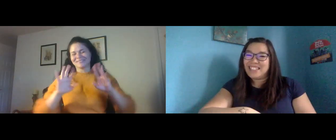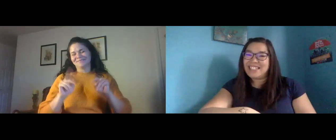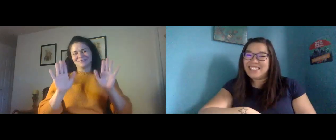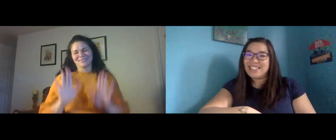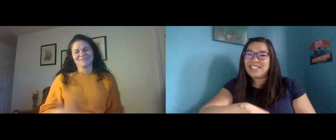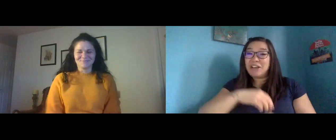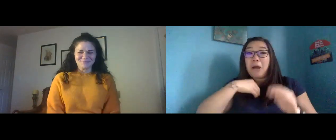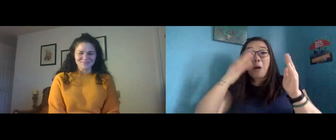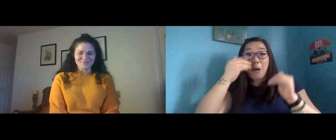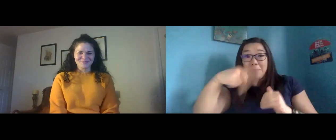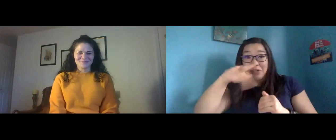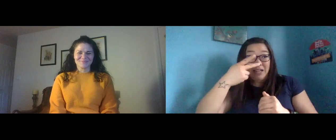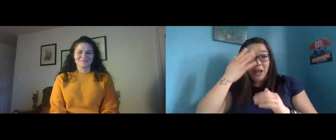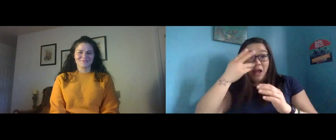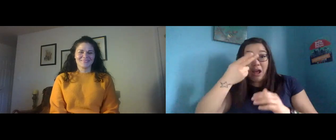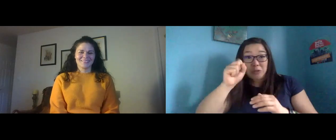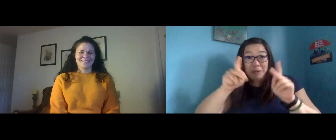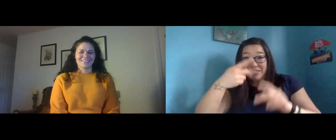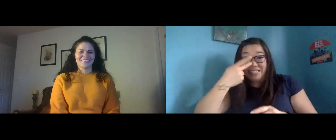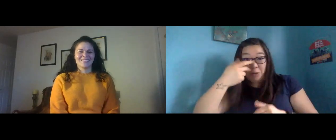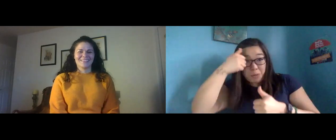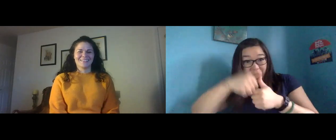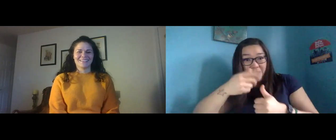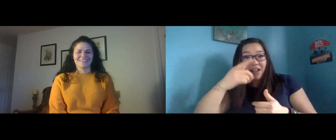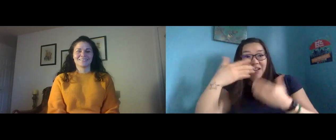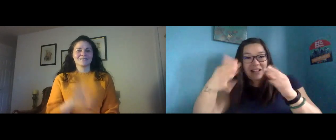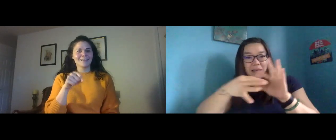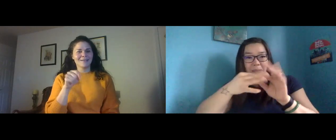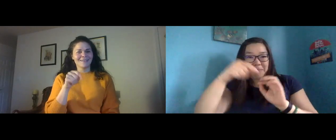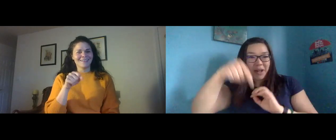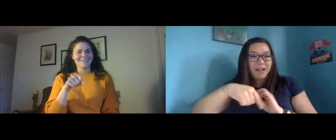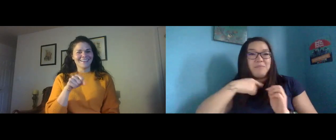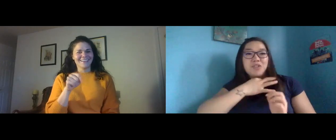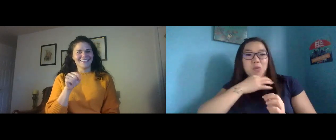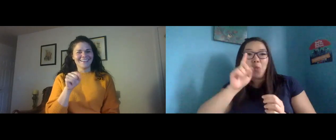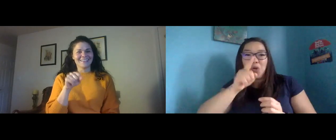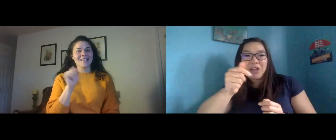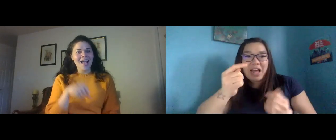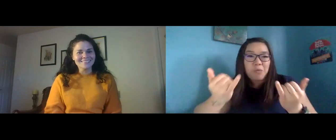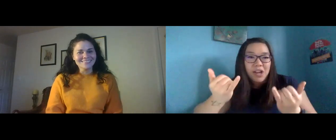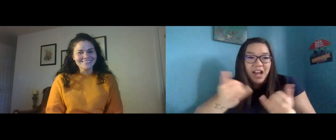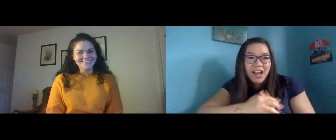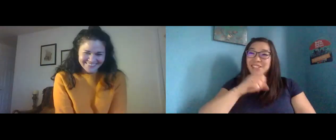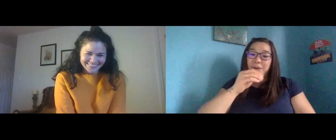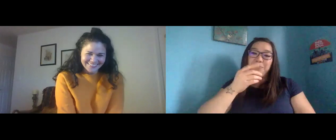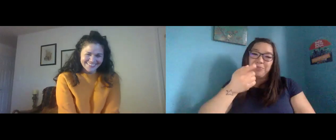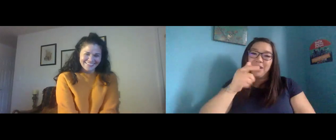P: Hope any former students or others from the high school find their way to this interview if you have, please comment down below, curious to learn where you are now!